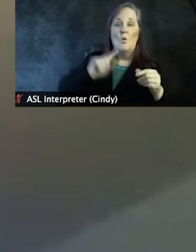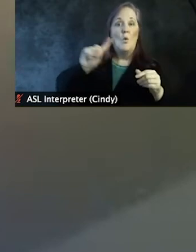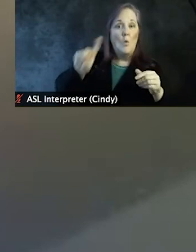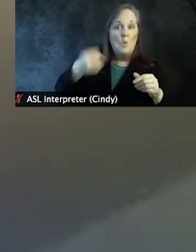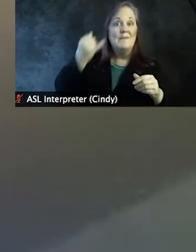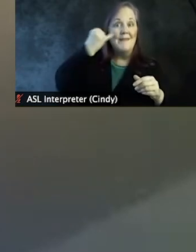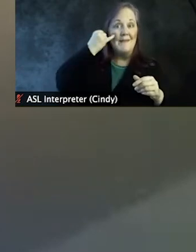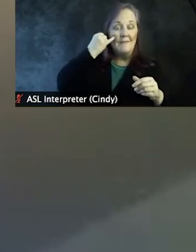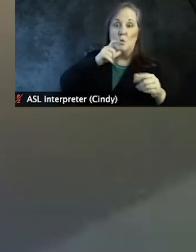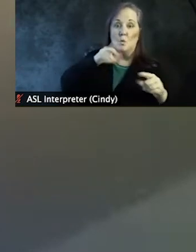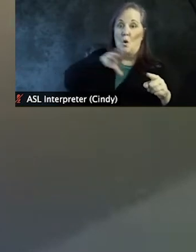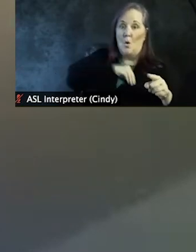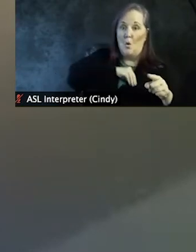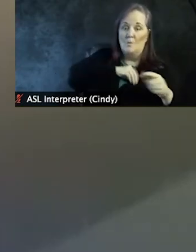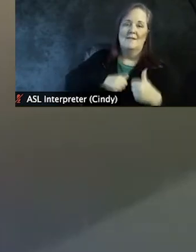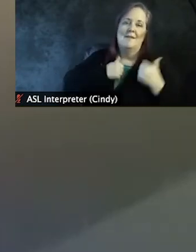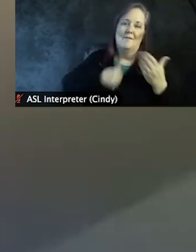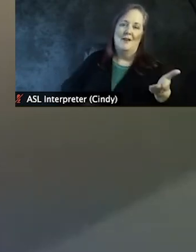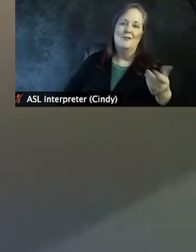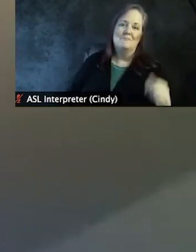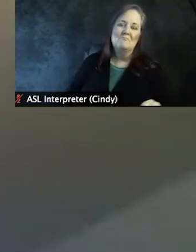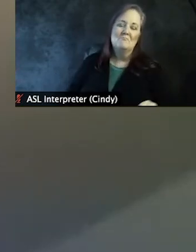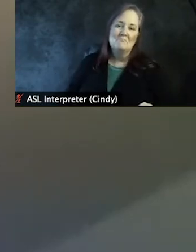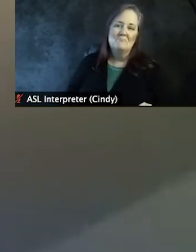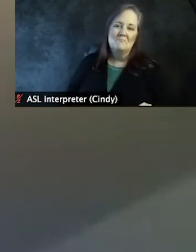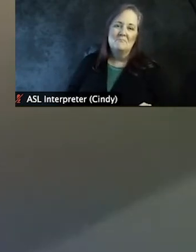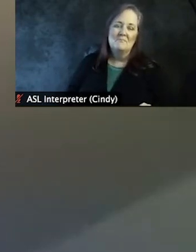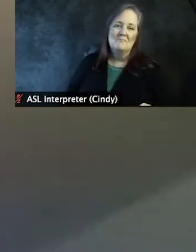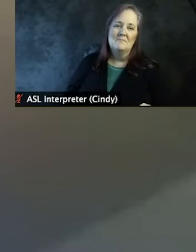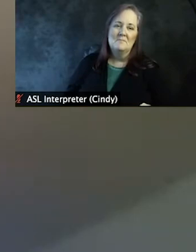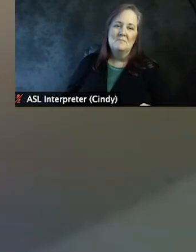And state law classifies certain felonies as violent felonies.